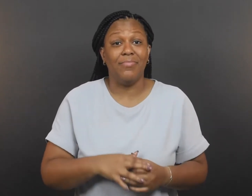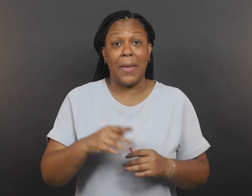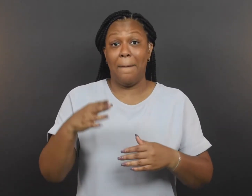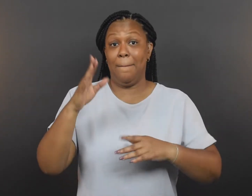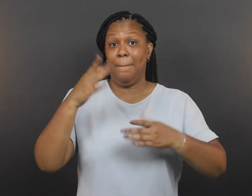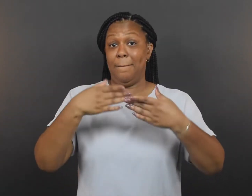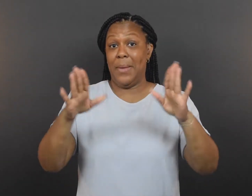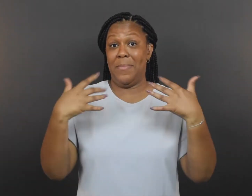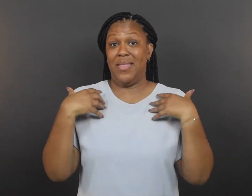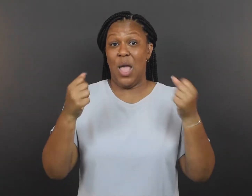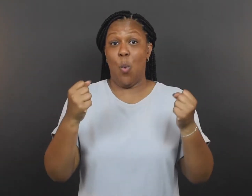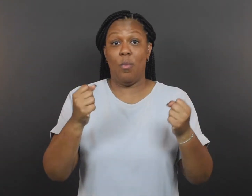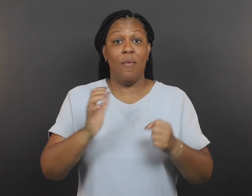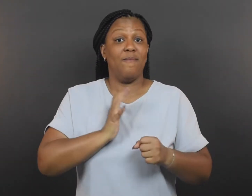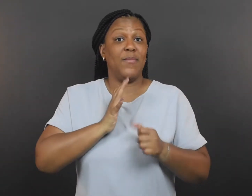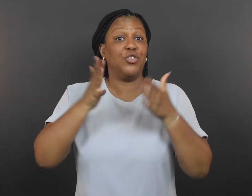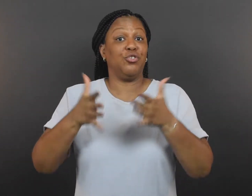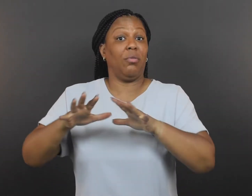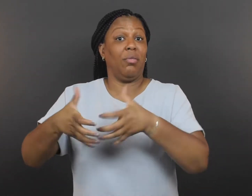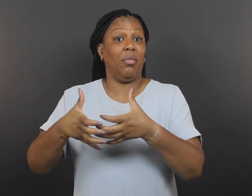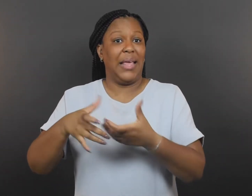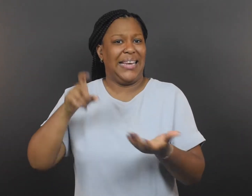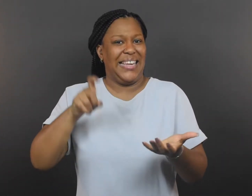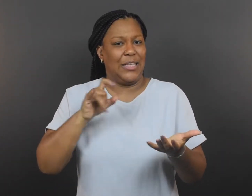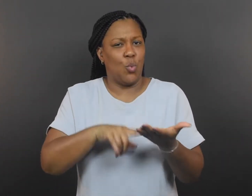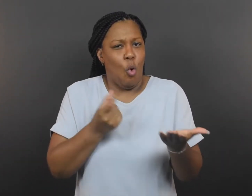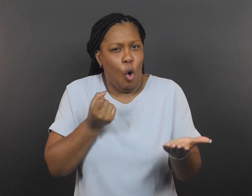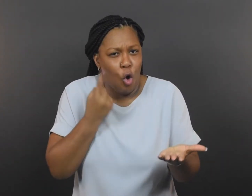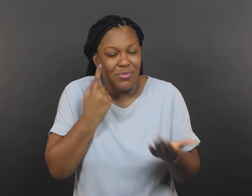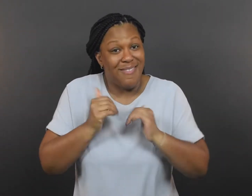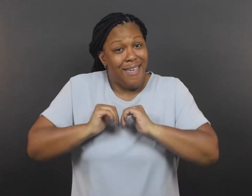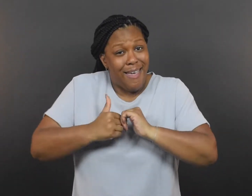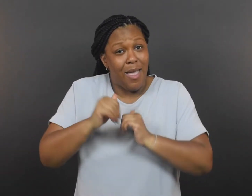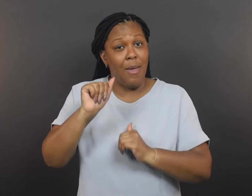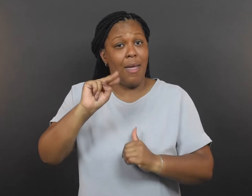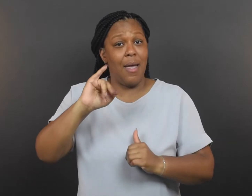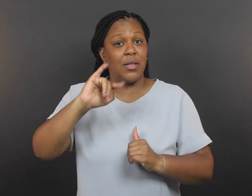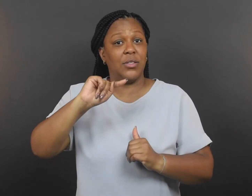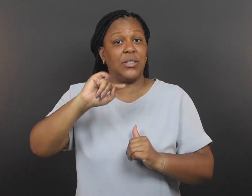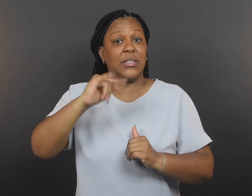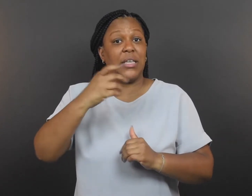However, public health officials need to understand how antigen tests perform